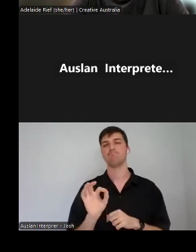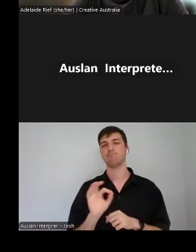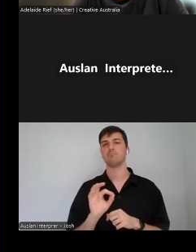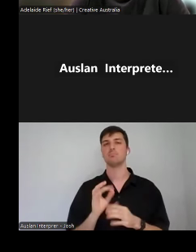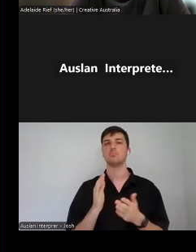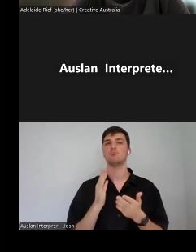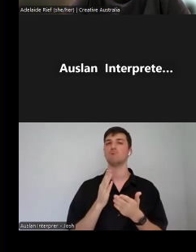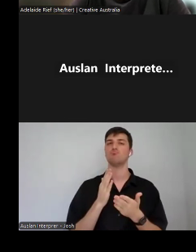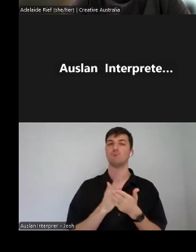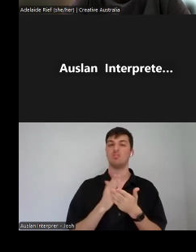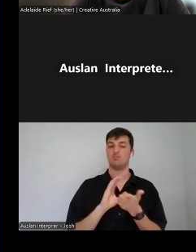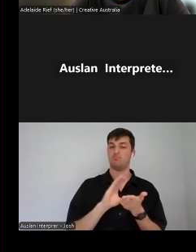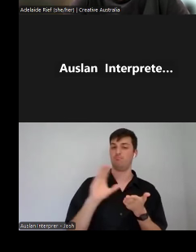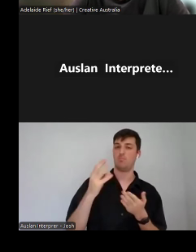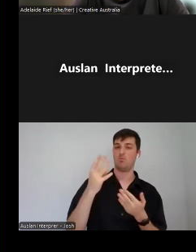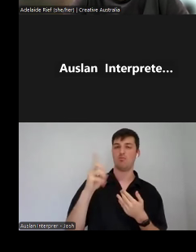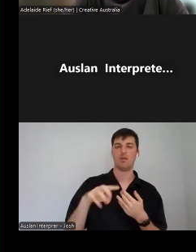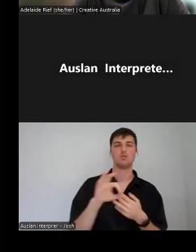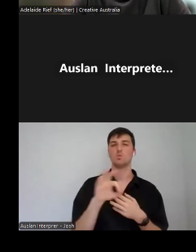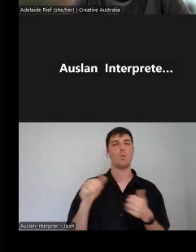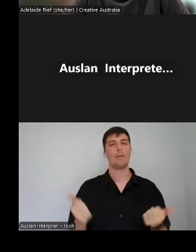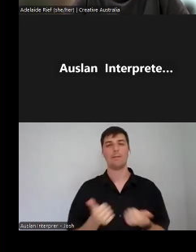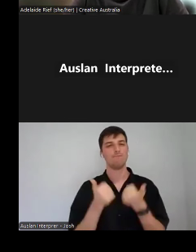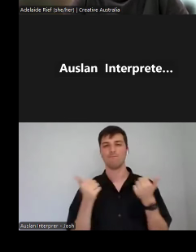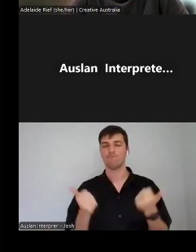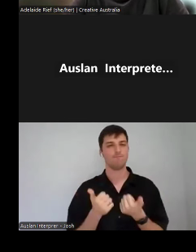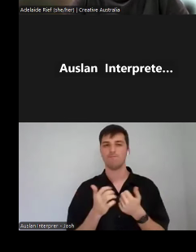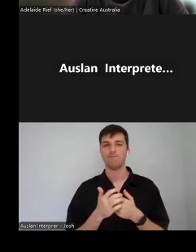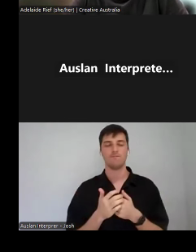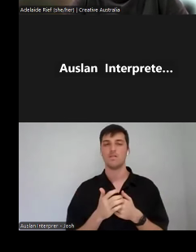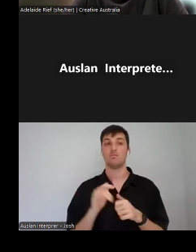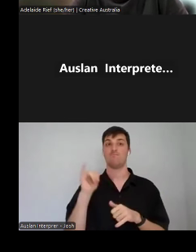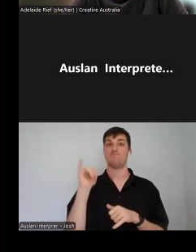small it's a relatively small amount of money and flights and travel and accommodation can